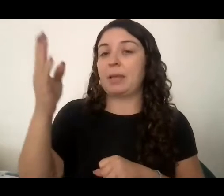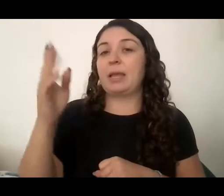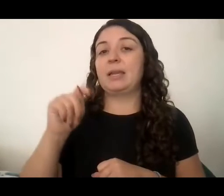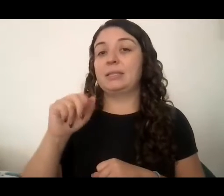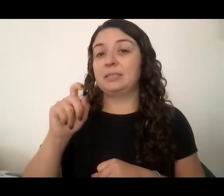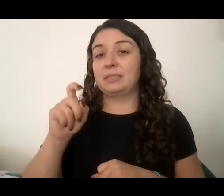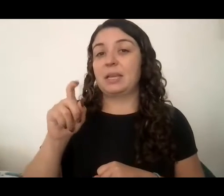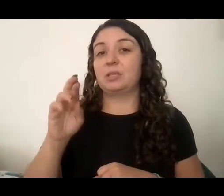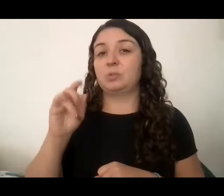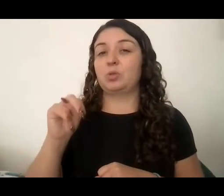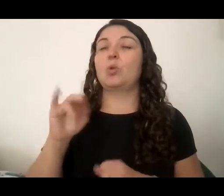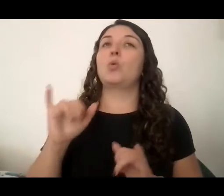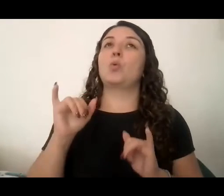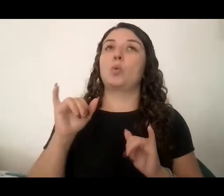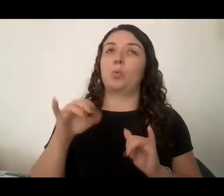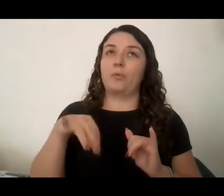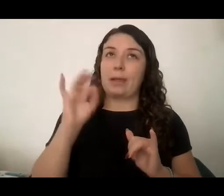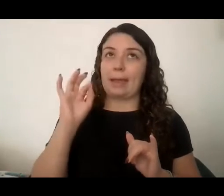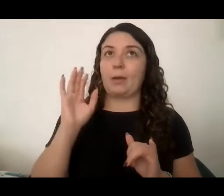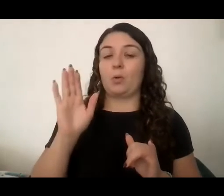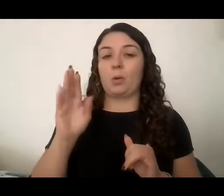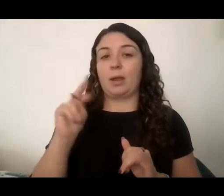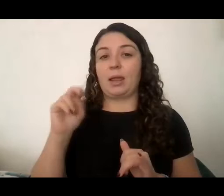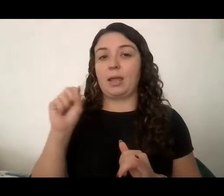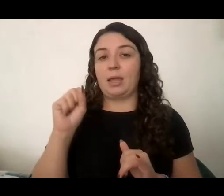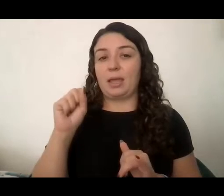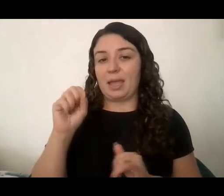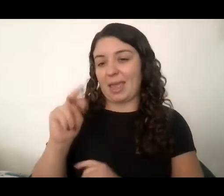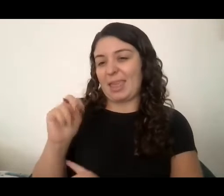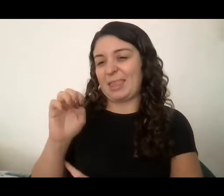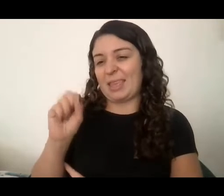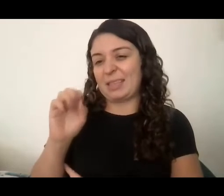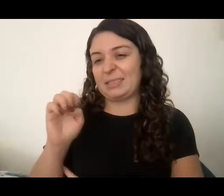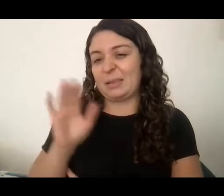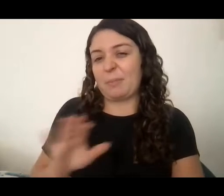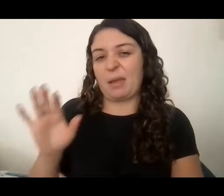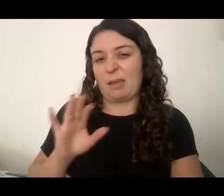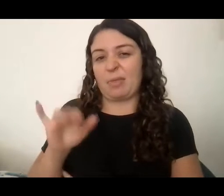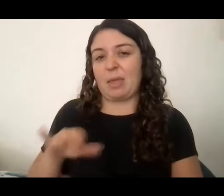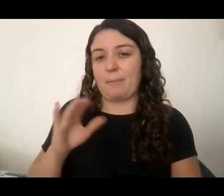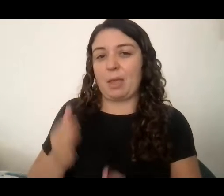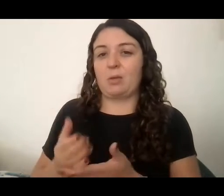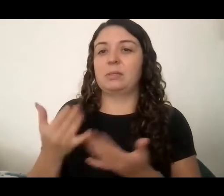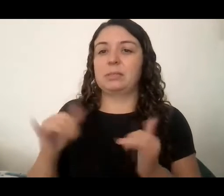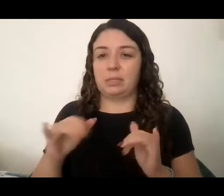lo and behold, yes, her NESE was about that amount, and she's still due her SSDI.